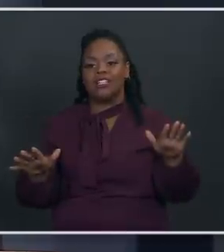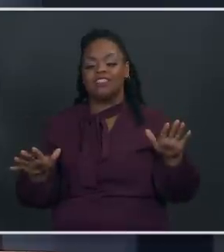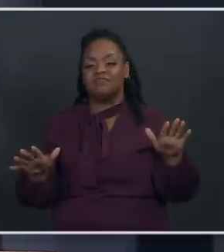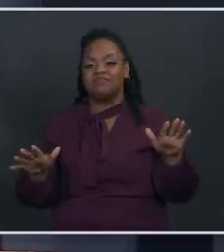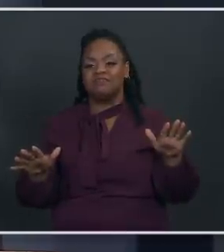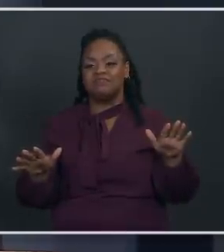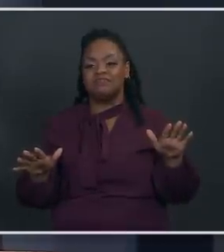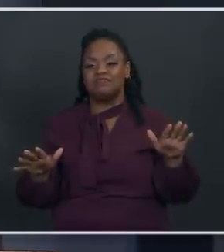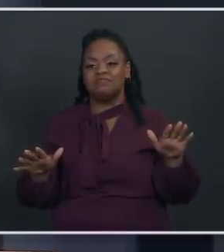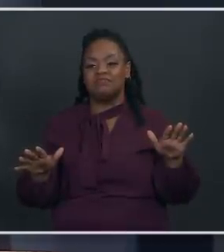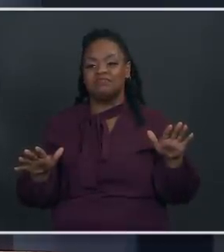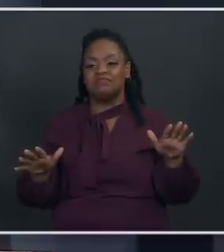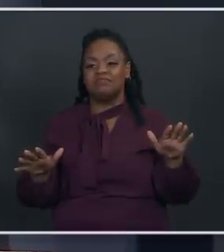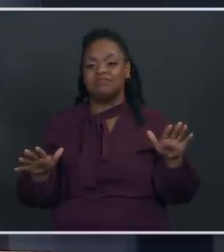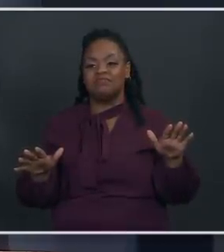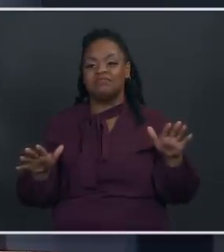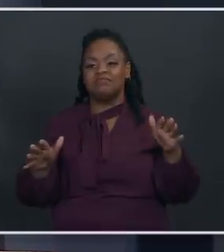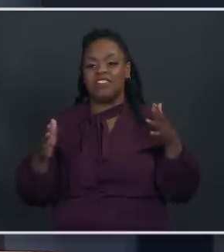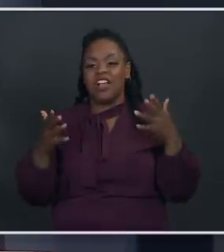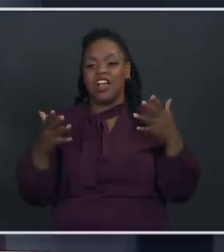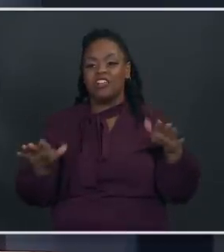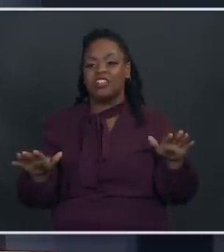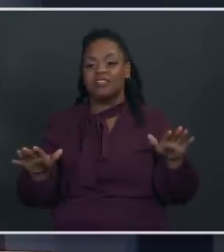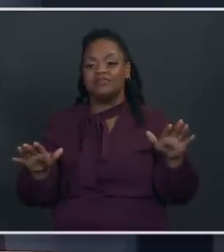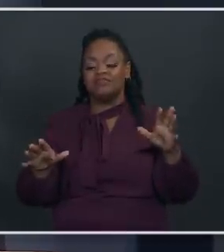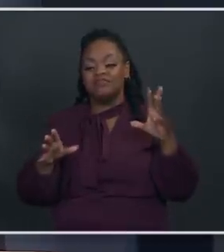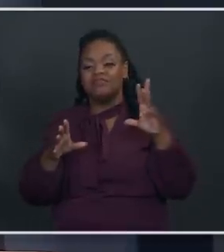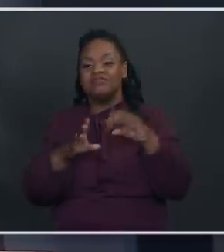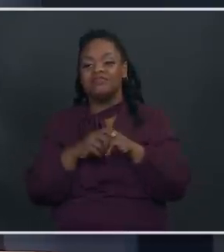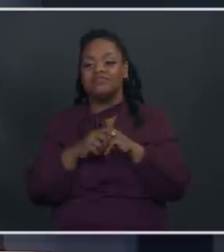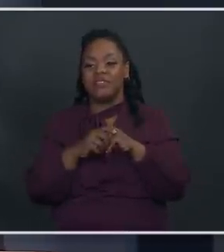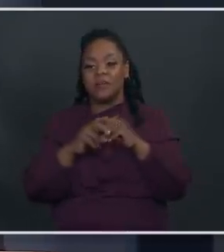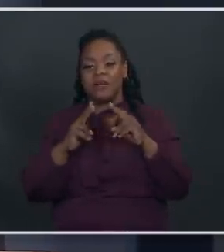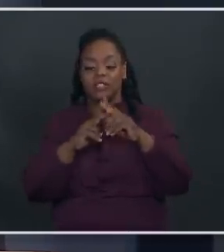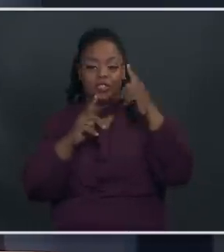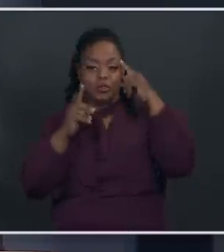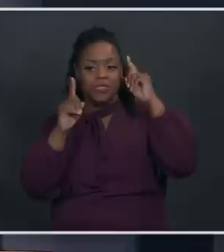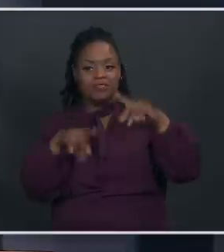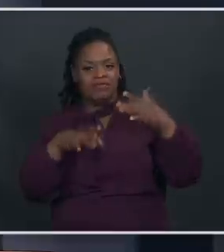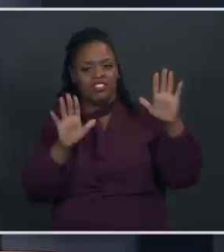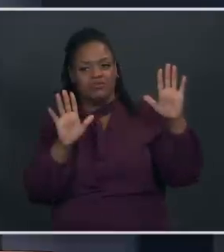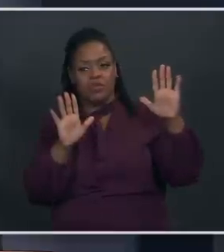will bring us to Glasgow, which was the Paris Agreement. The Obama-Biden administration